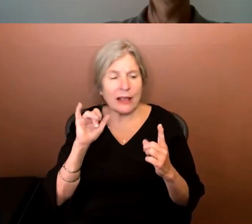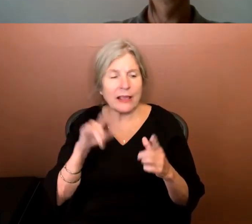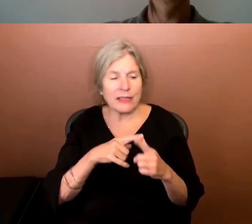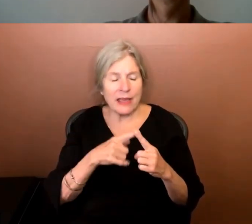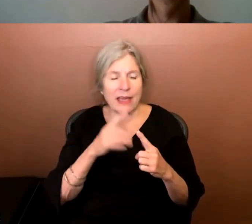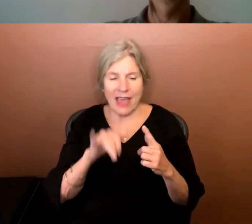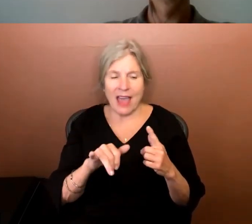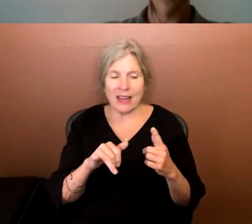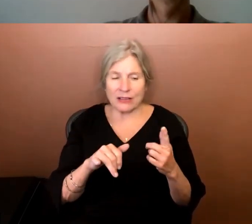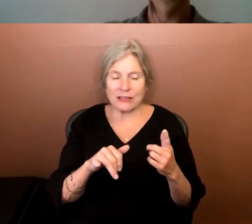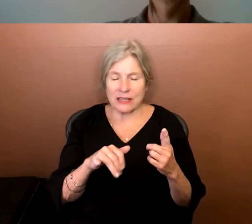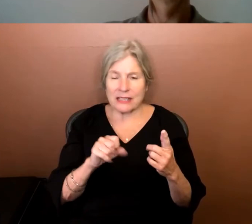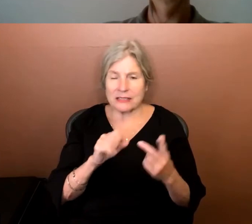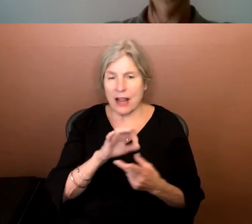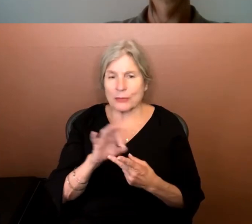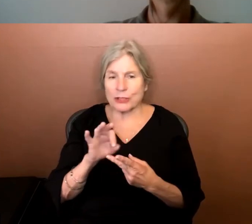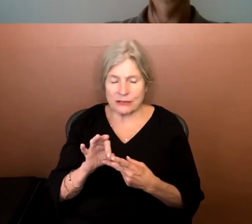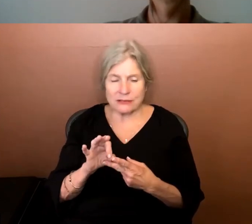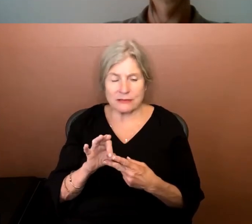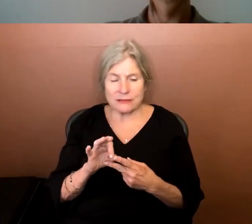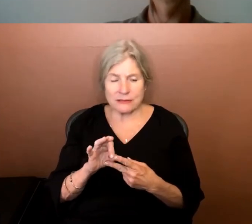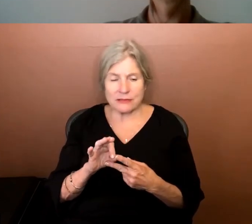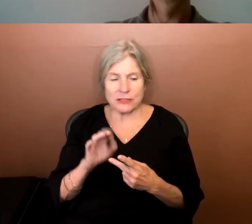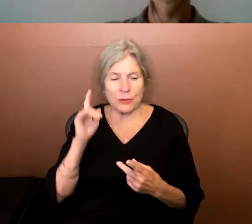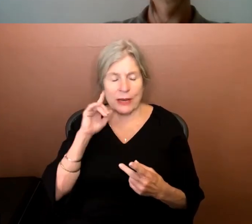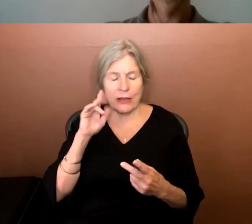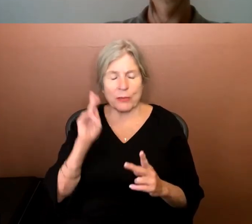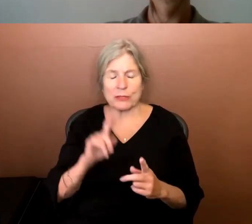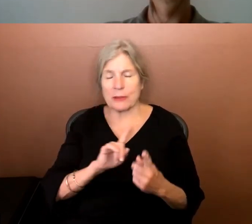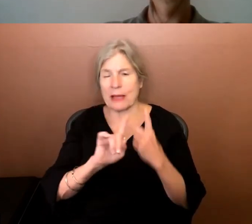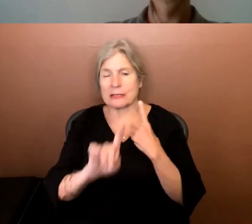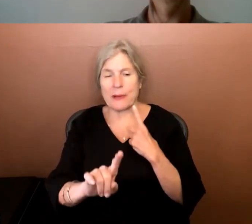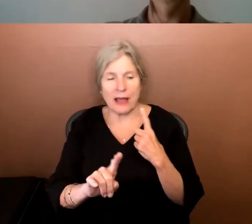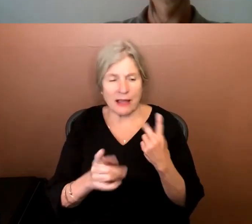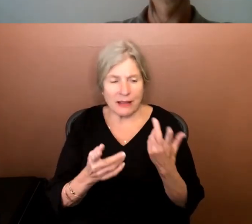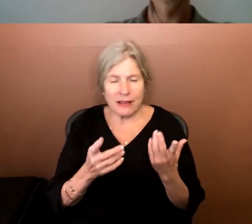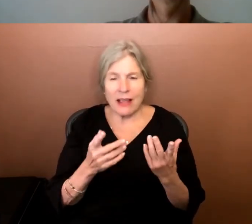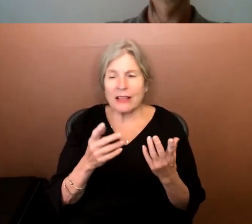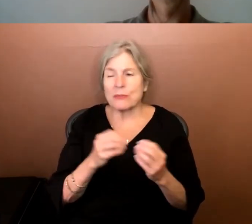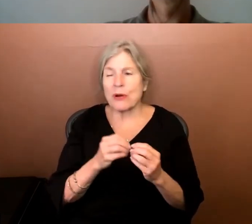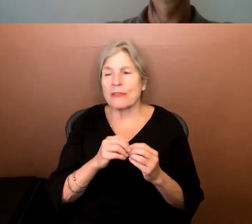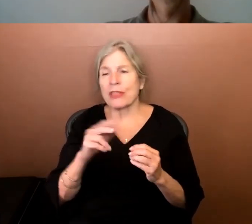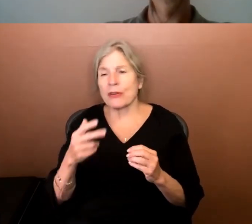definitely an option. Kind of this more third person standpoint definitely